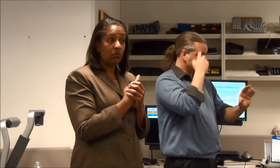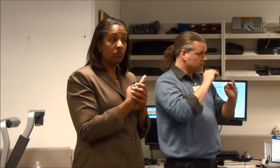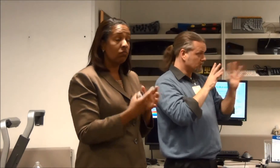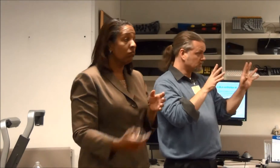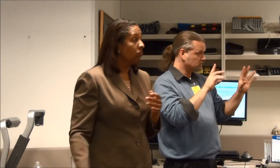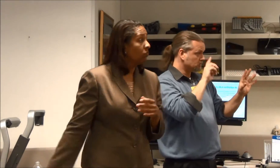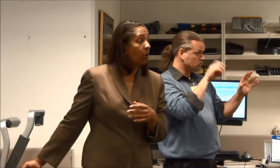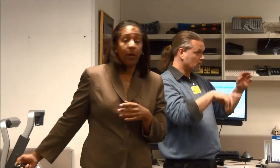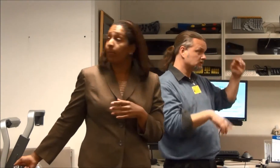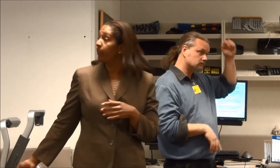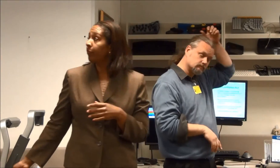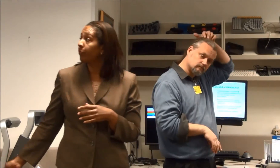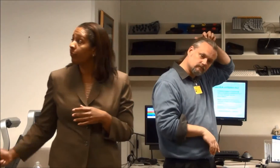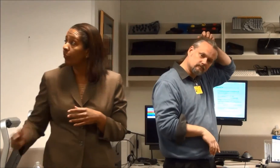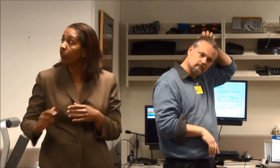Questions? Okay.